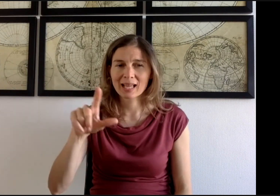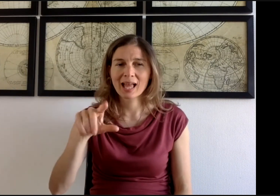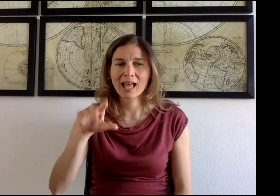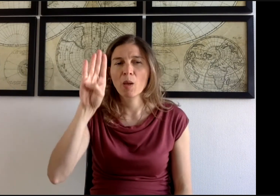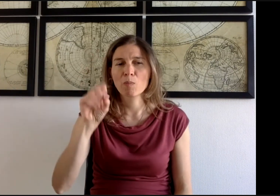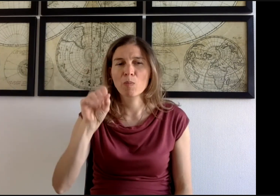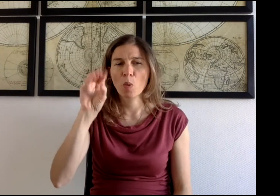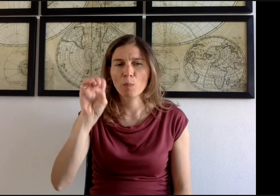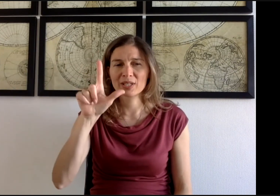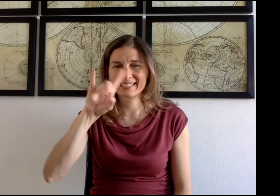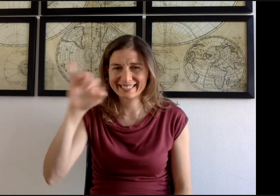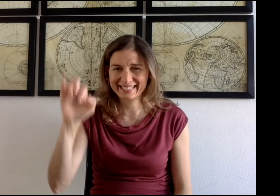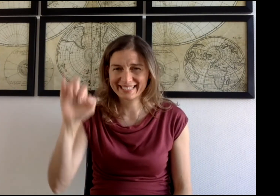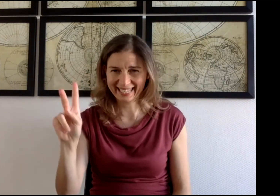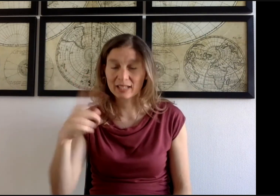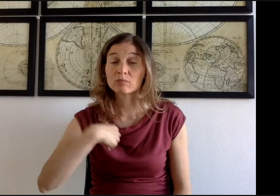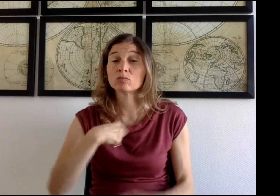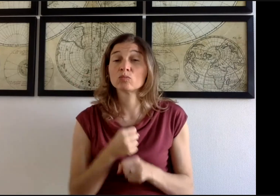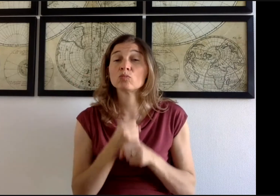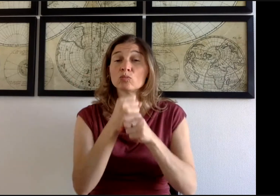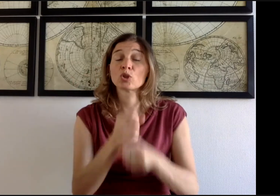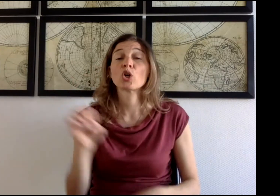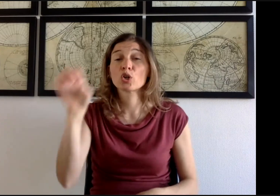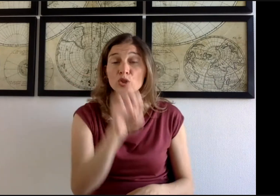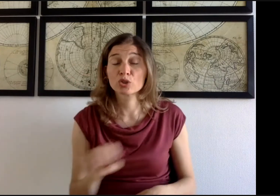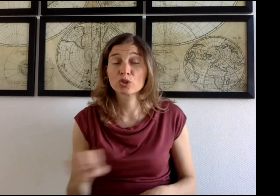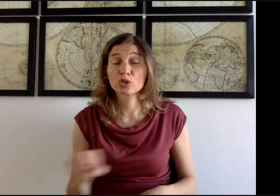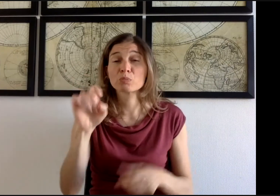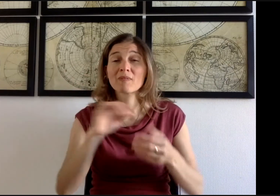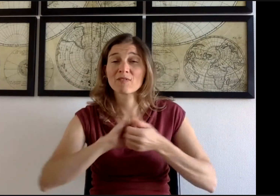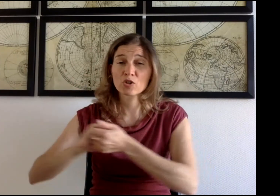I'm representing the European Federation of Hard-of-Hearing People.